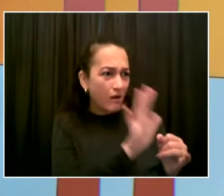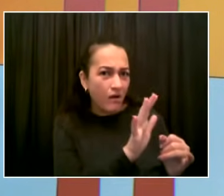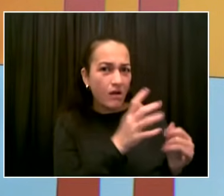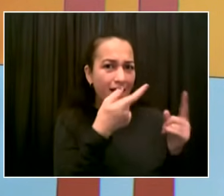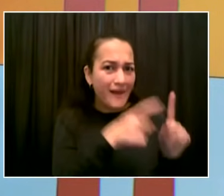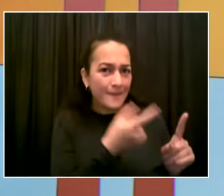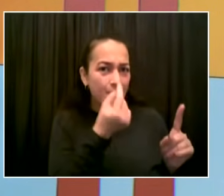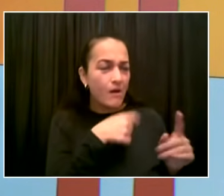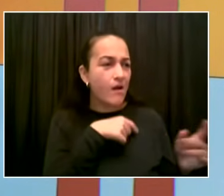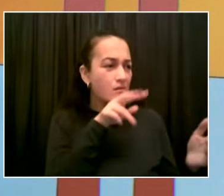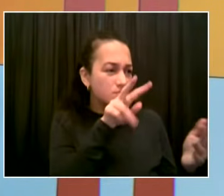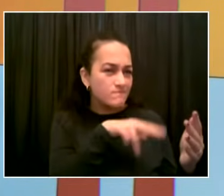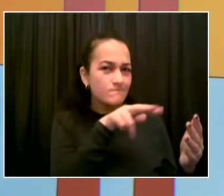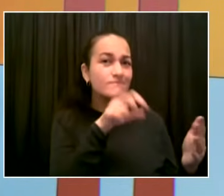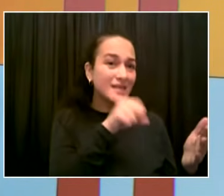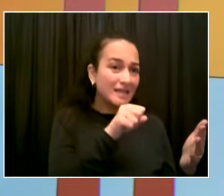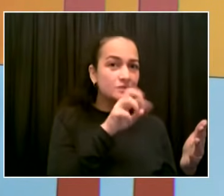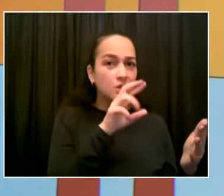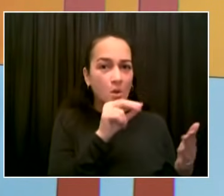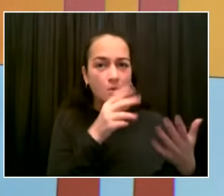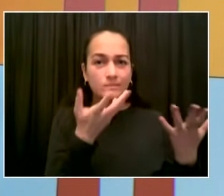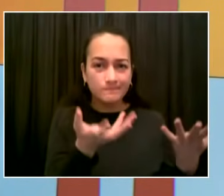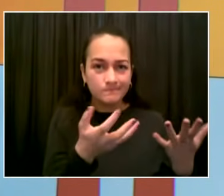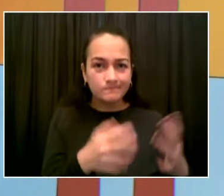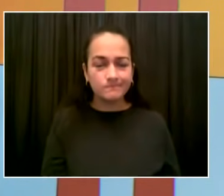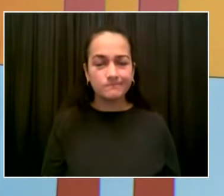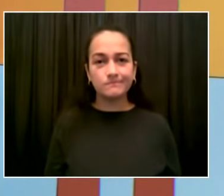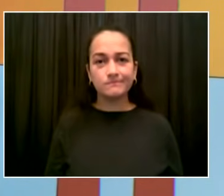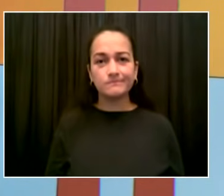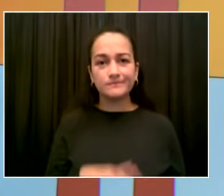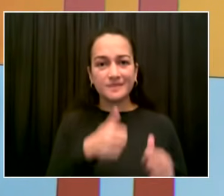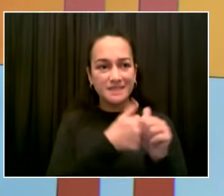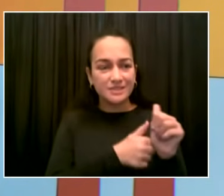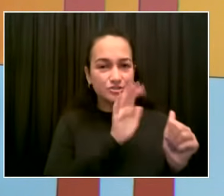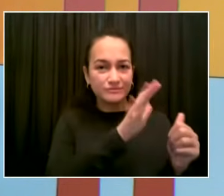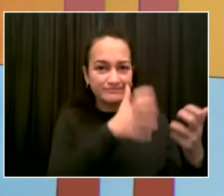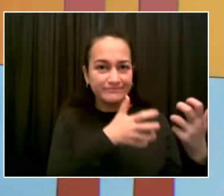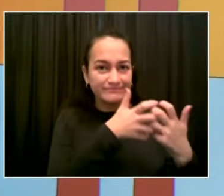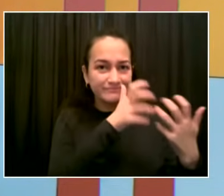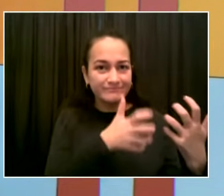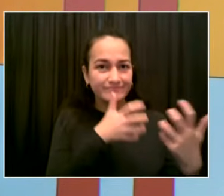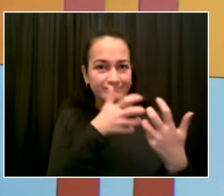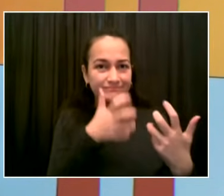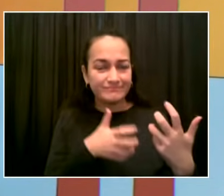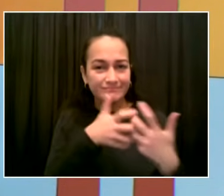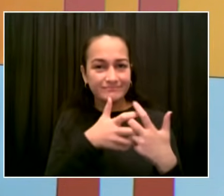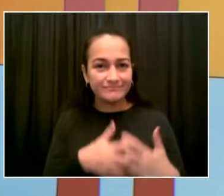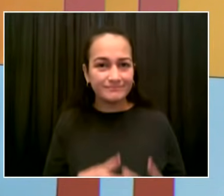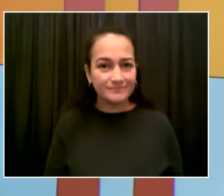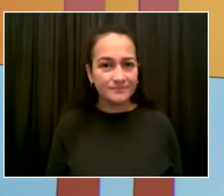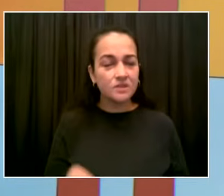TO BE VERY CLEAR THATWE WILL ADDRESS THE SITUATION WITH SECURING PUBLIC SAFETY FOR THE